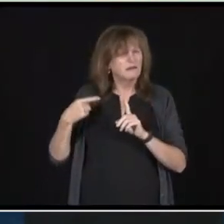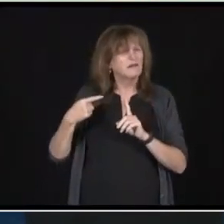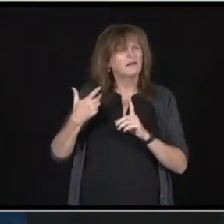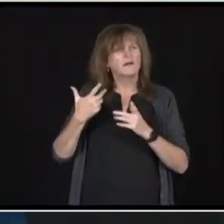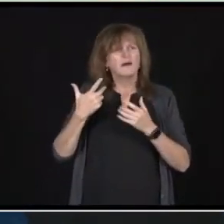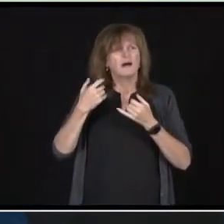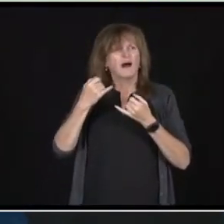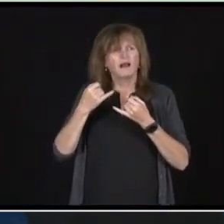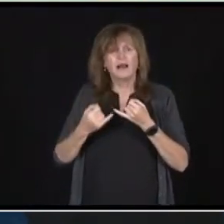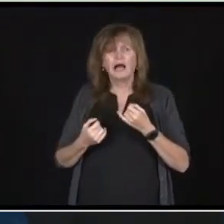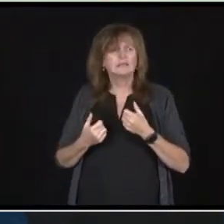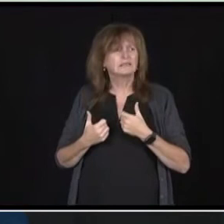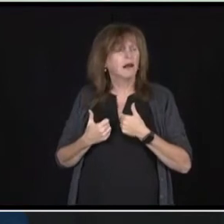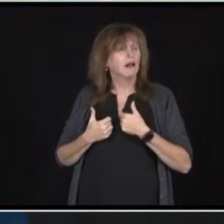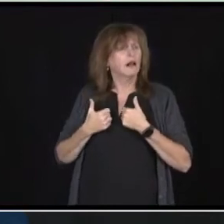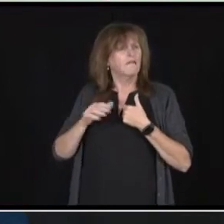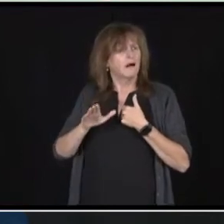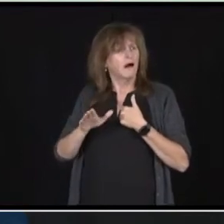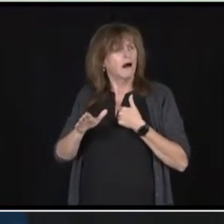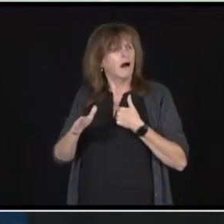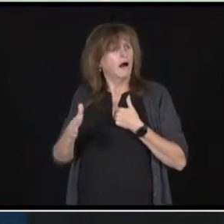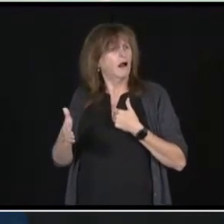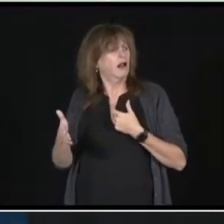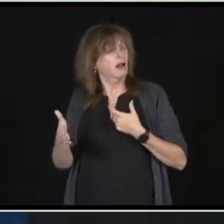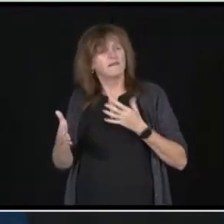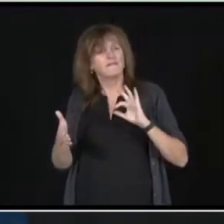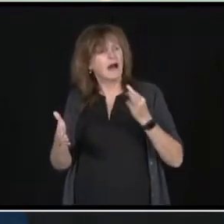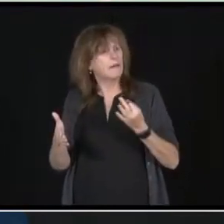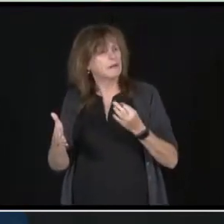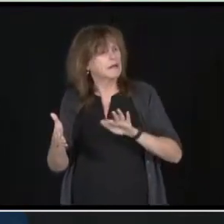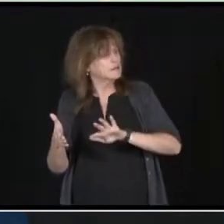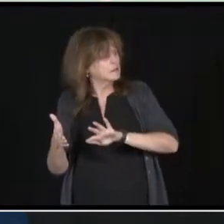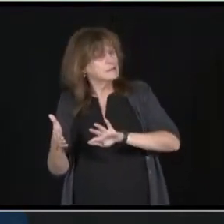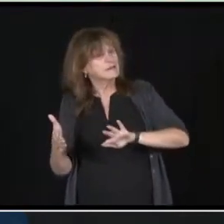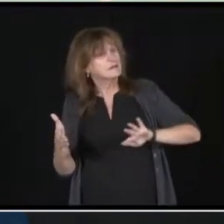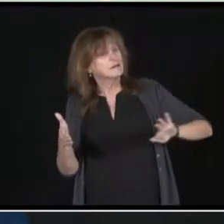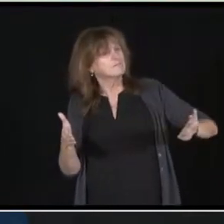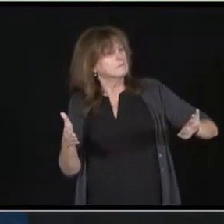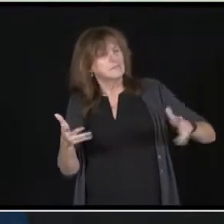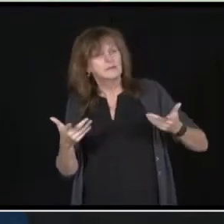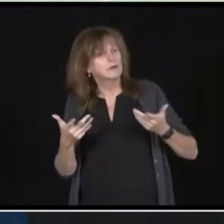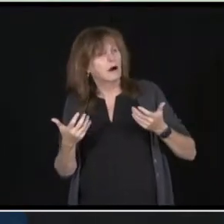accommodations not being made for family members. An incident over the weekend was echoed by